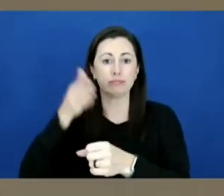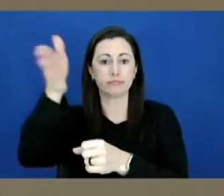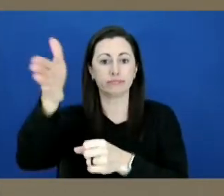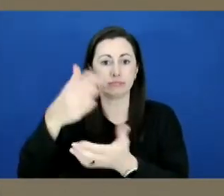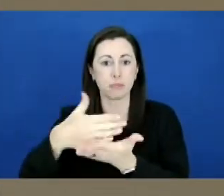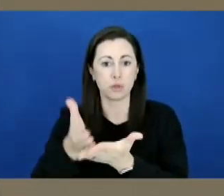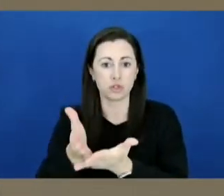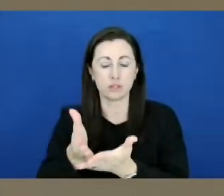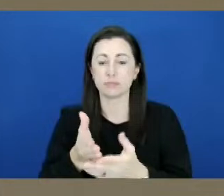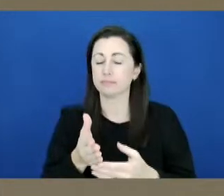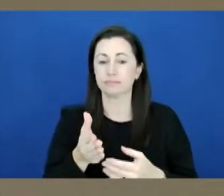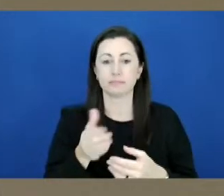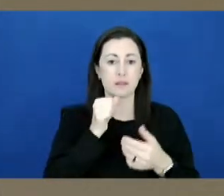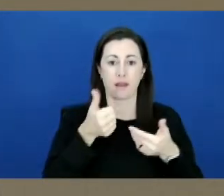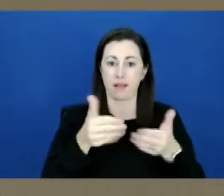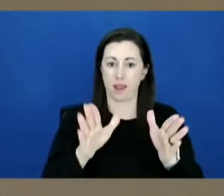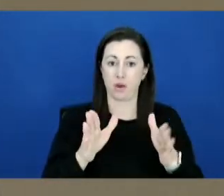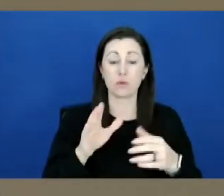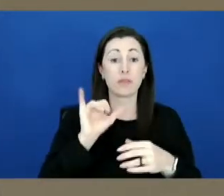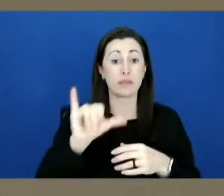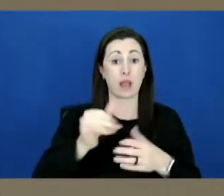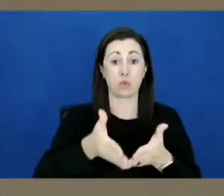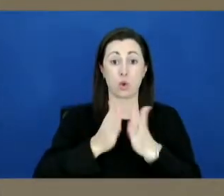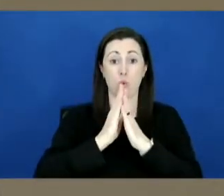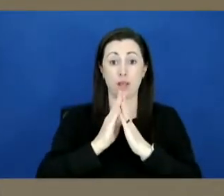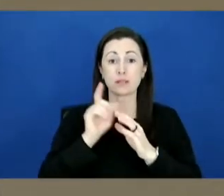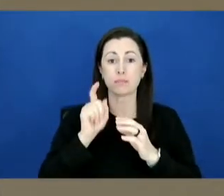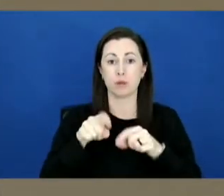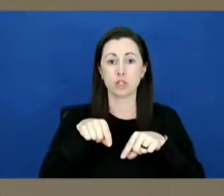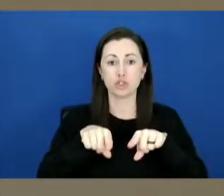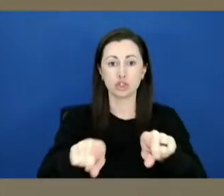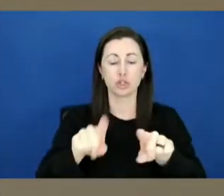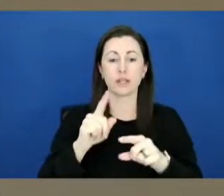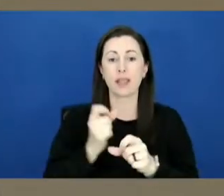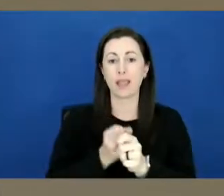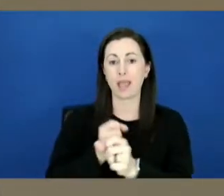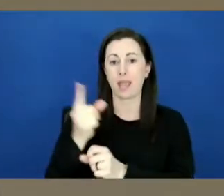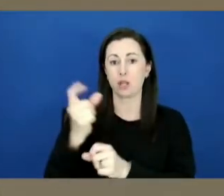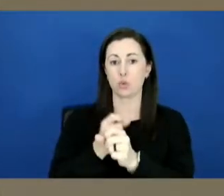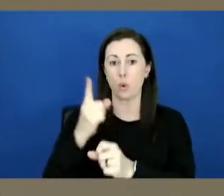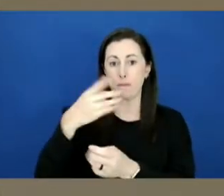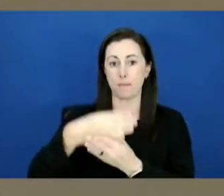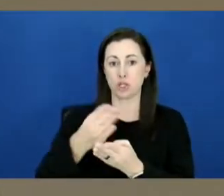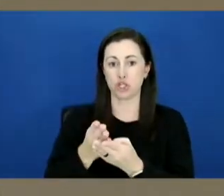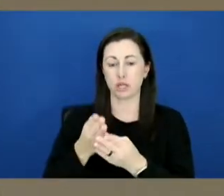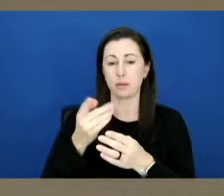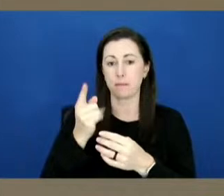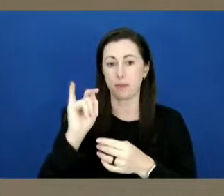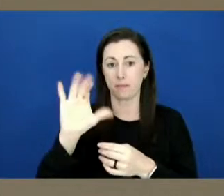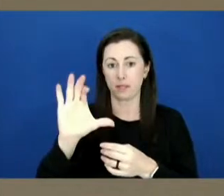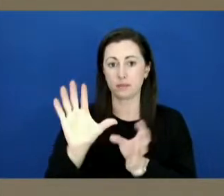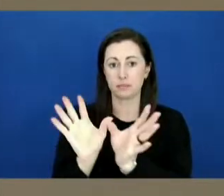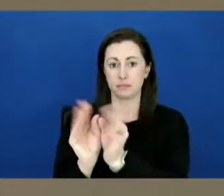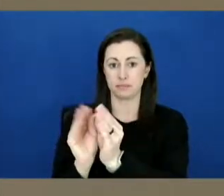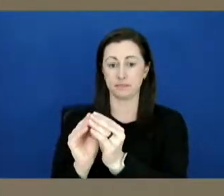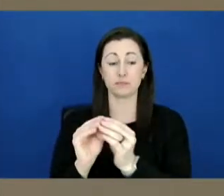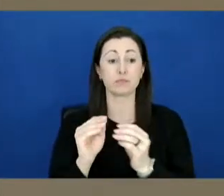OR BY INCLUSION IN A FUTURE BUDGET, SUCH REQUESTS WOULD BE